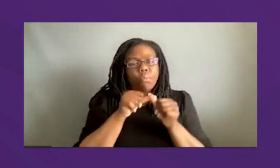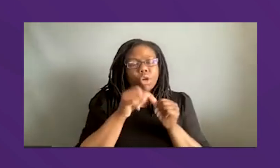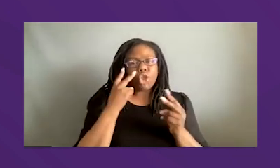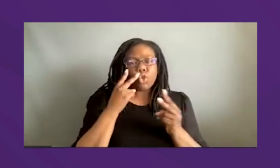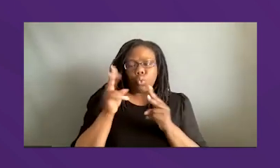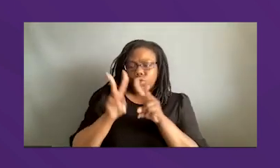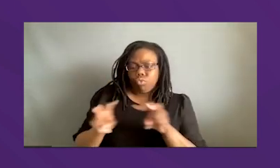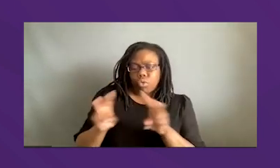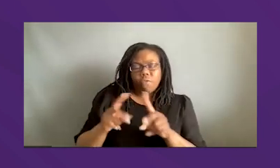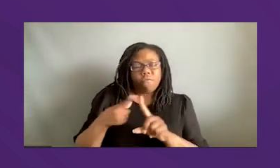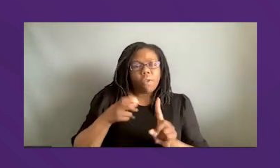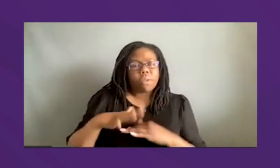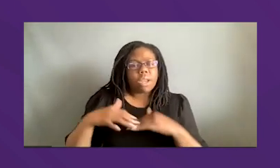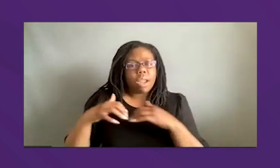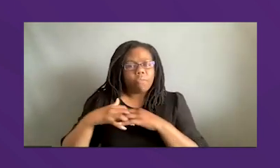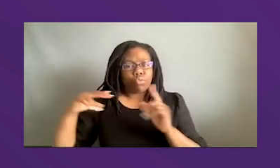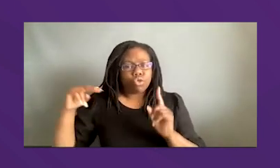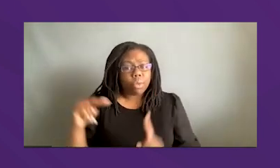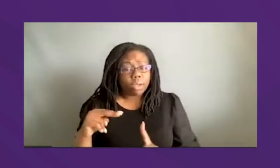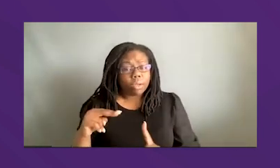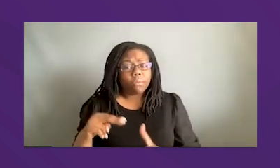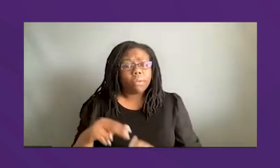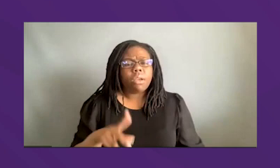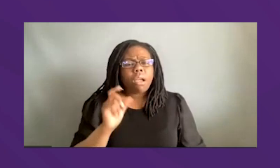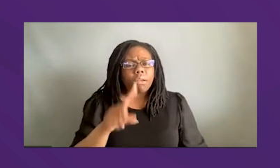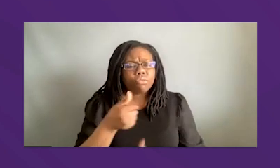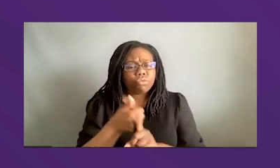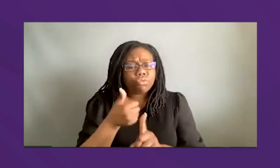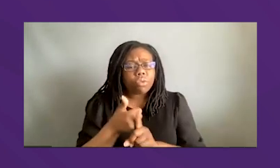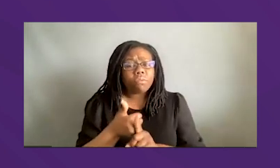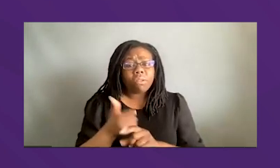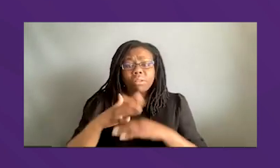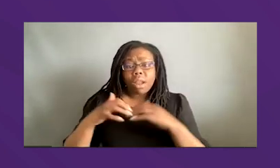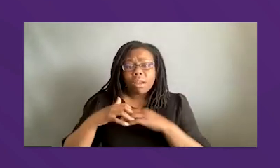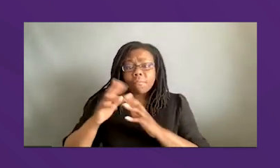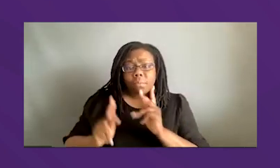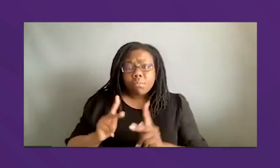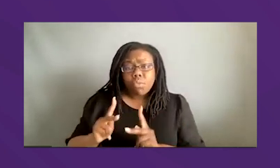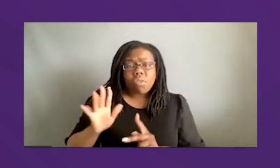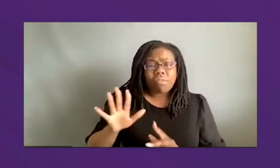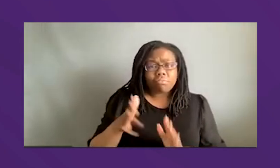assumptions and stereotypes of Native people? Are you including Native Voices from both the